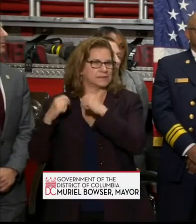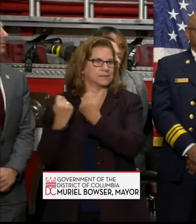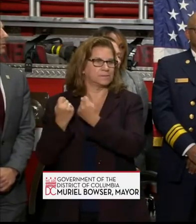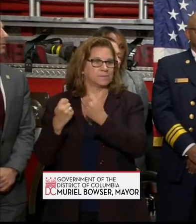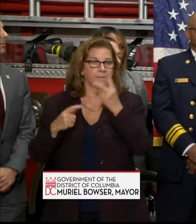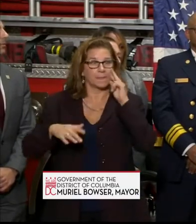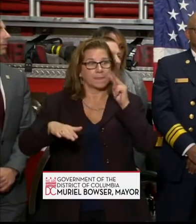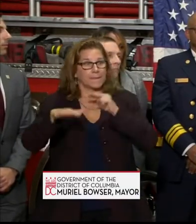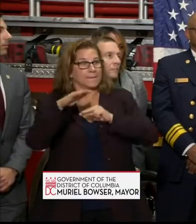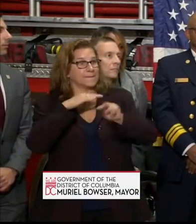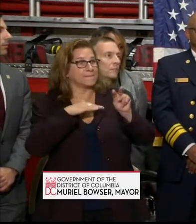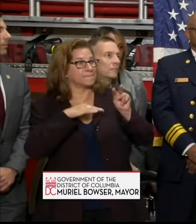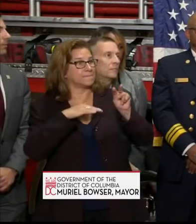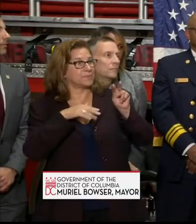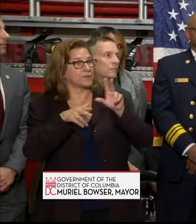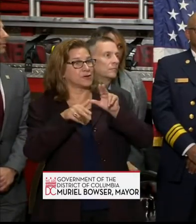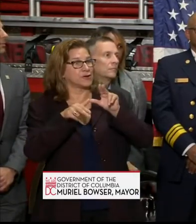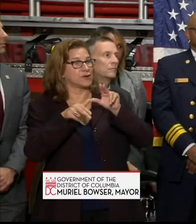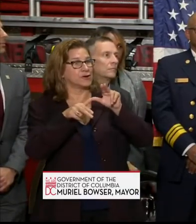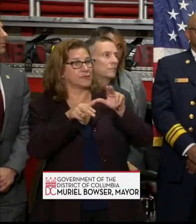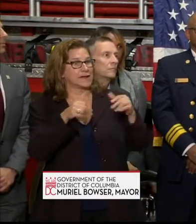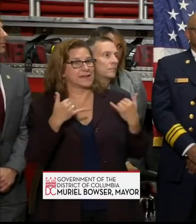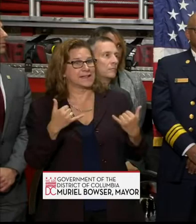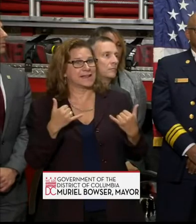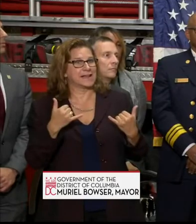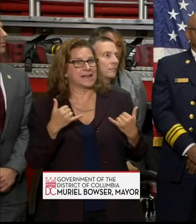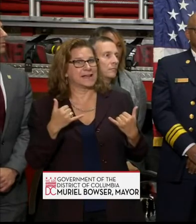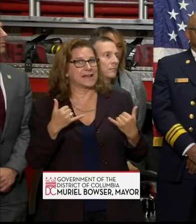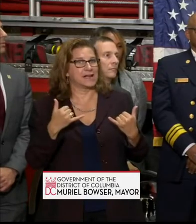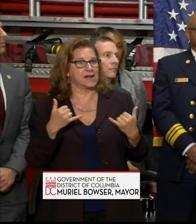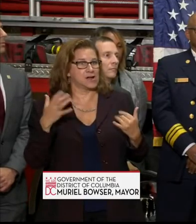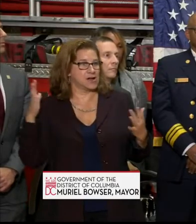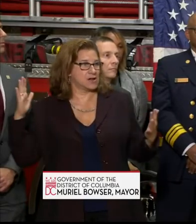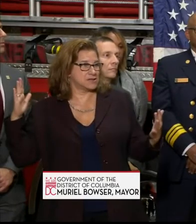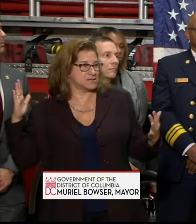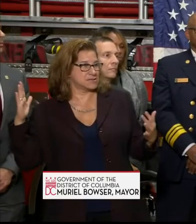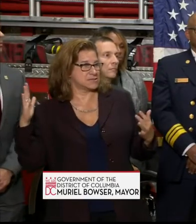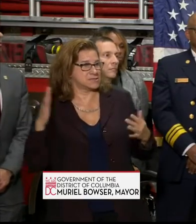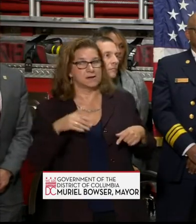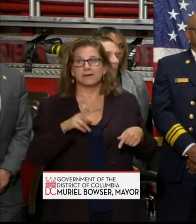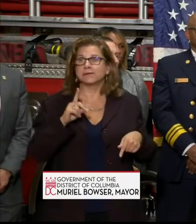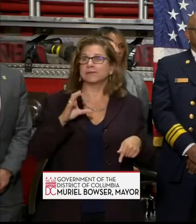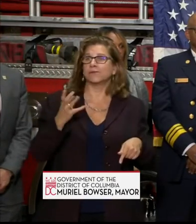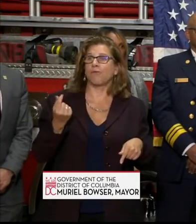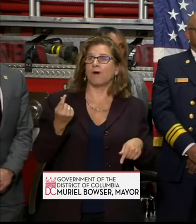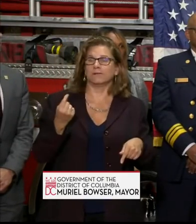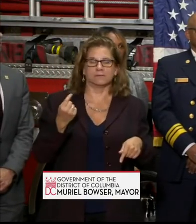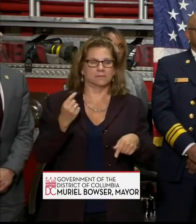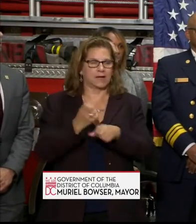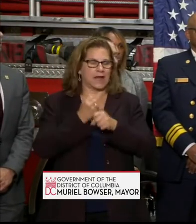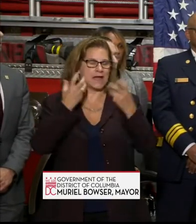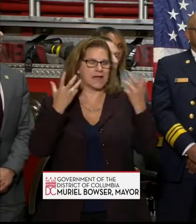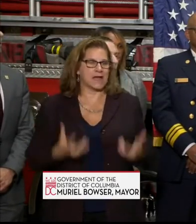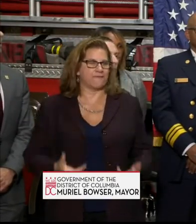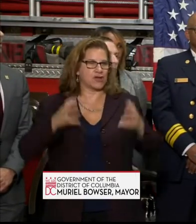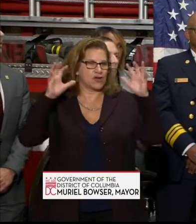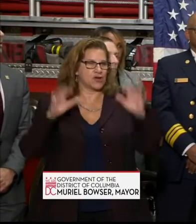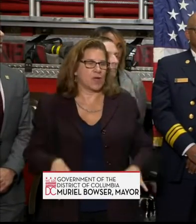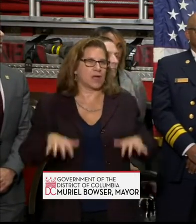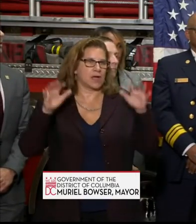HURRICANE IS THAT THE DISTRICT WILL EXPERIENCE HEAVY RAIN. AND THAT WILL RESULT IN LOCALIZED AND SURGE FLOODING